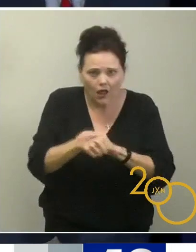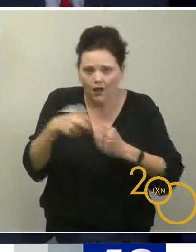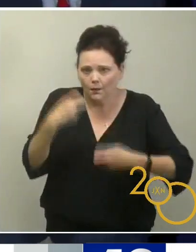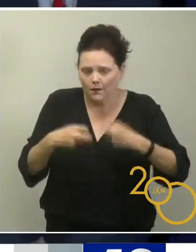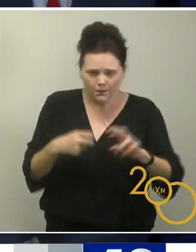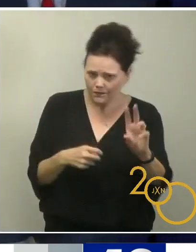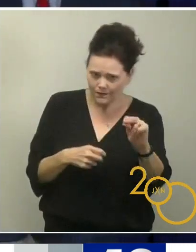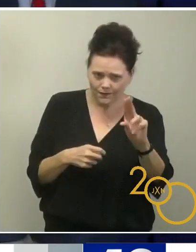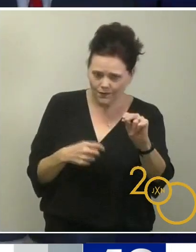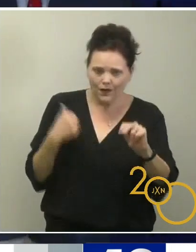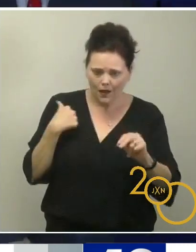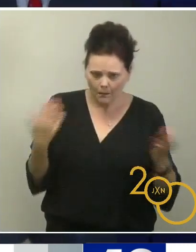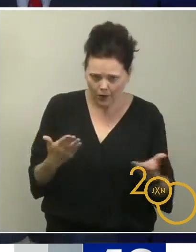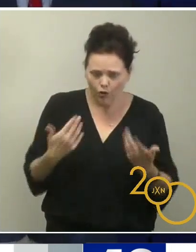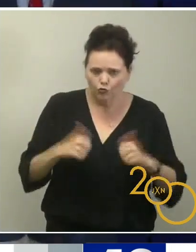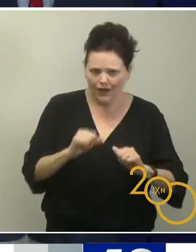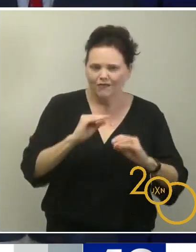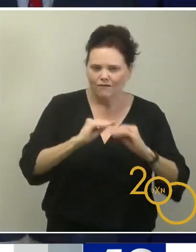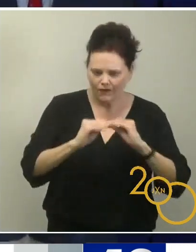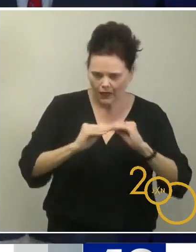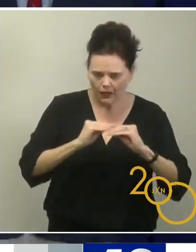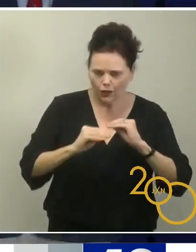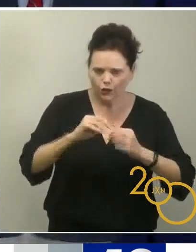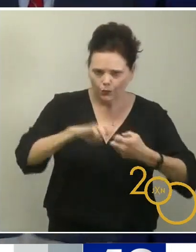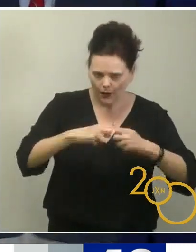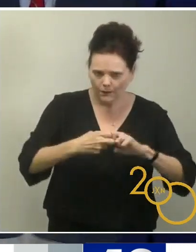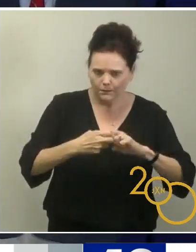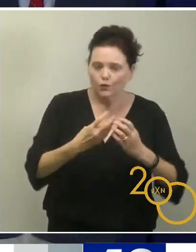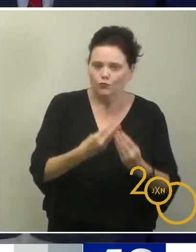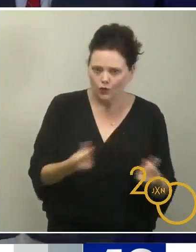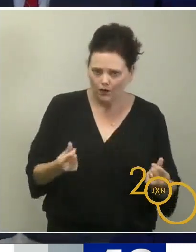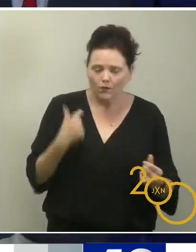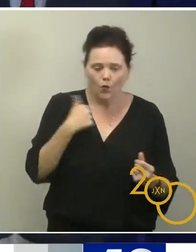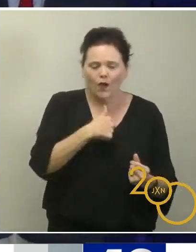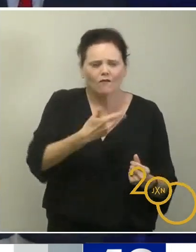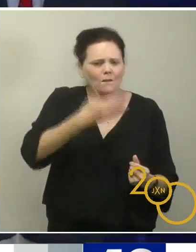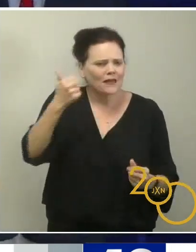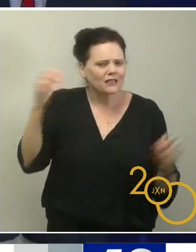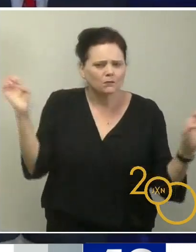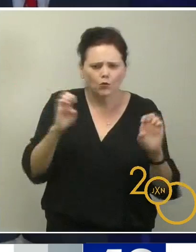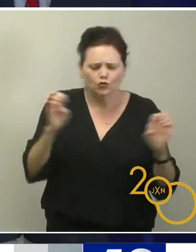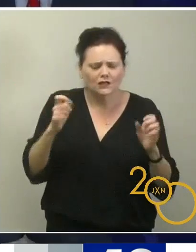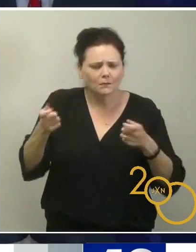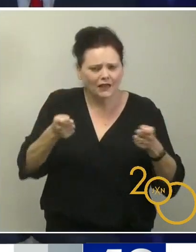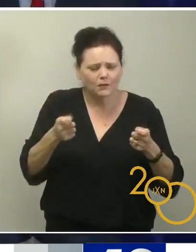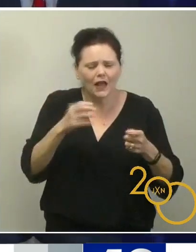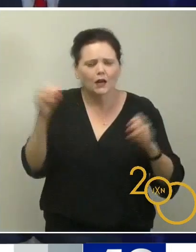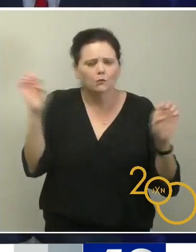WHEN I WAS SWORN IN I SAID IT. I AM NOT GOING TO BE A COVENANT THAT IS HERE TO HIDE OUR PROBLEMS.